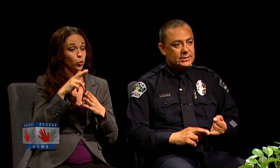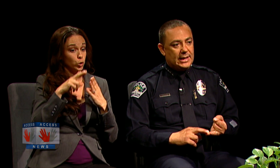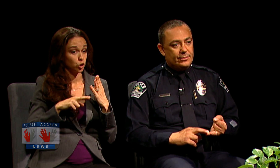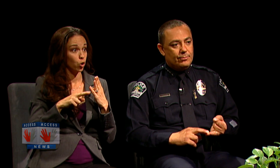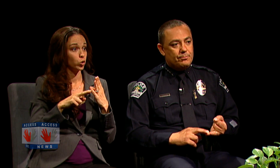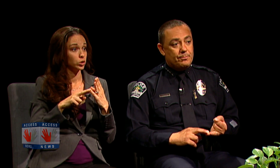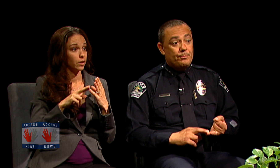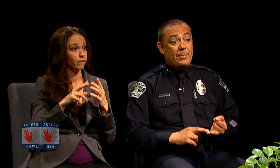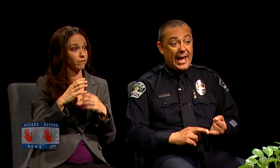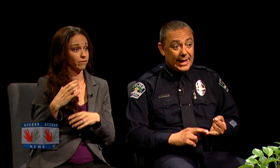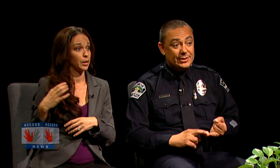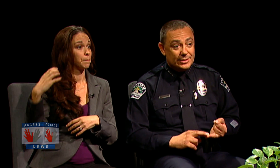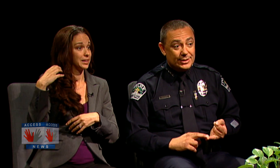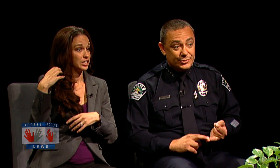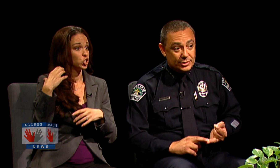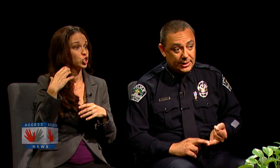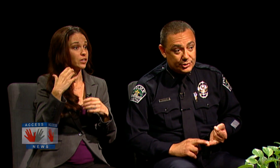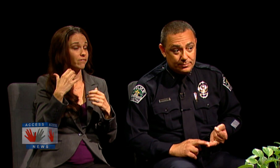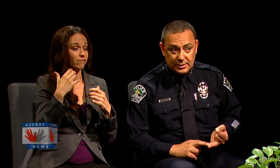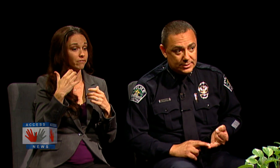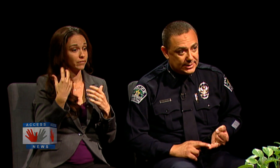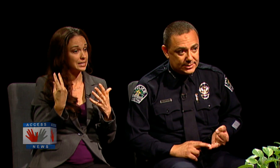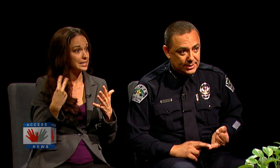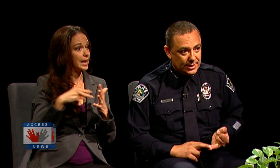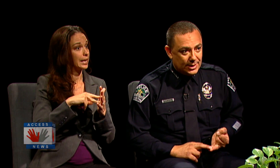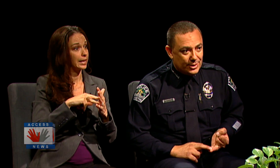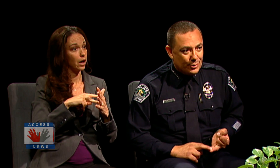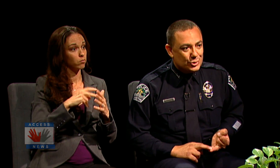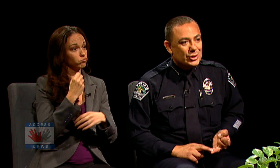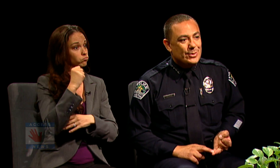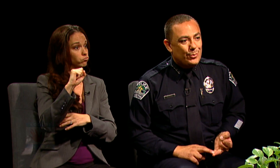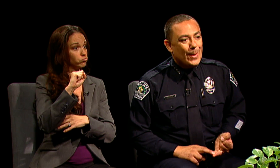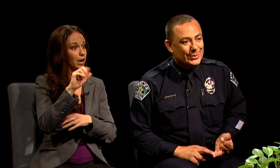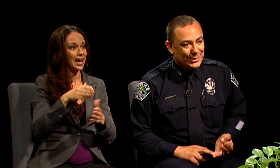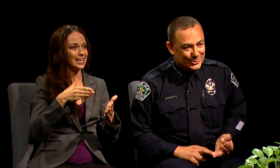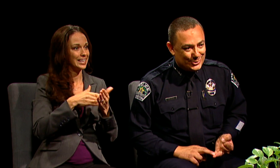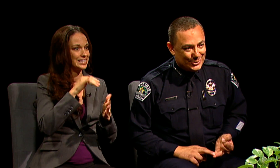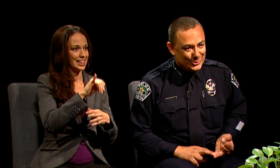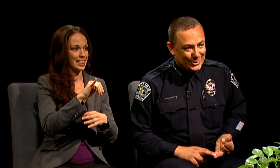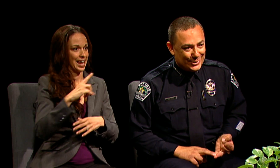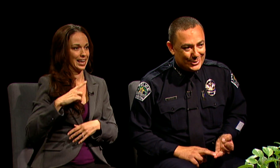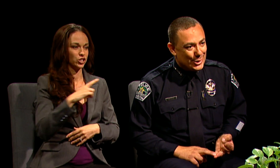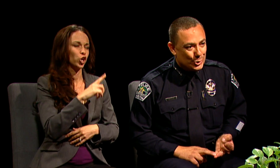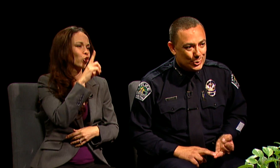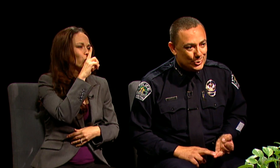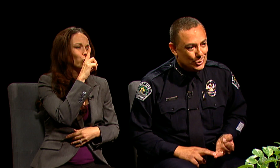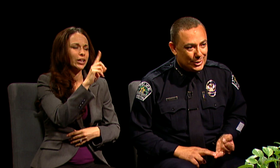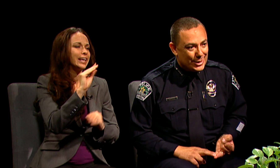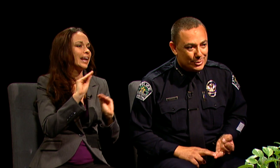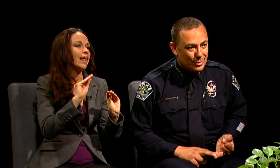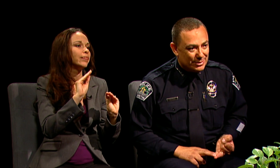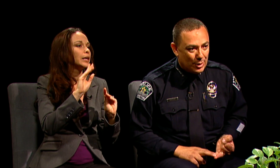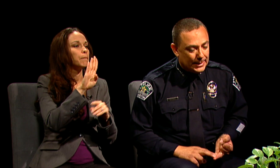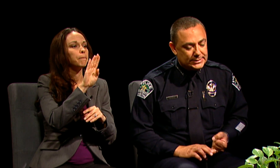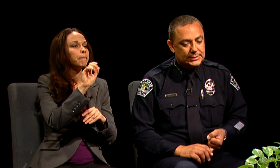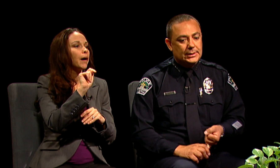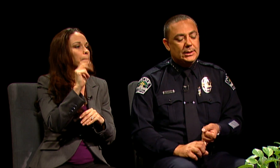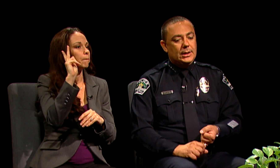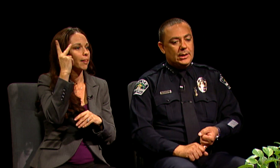THAT BAD LEGISLATION BECAUSE THERE WAS NOTHING BUT POLITICS, NOT GOOD PUBLIC POLICY.